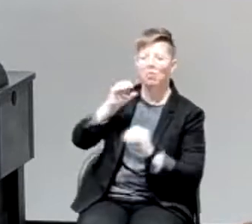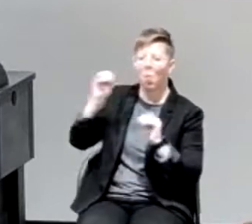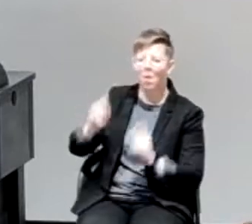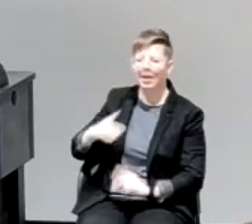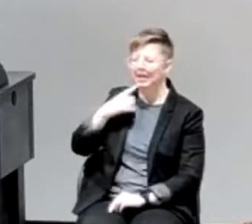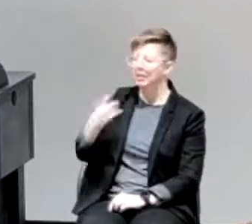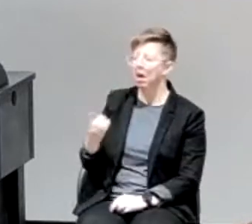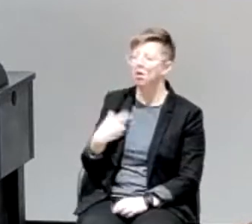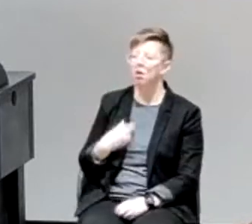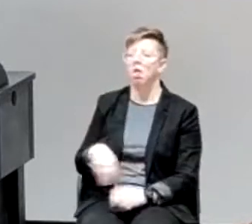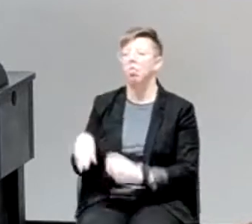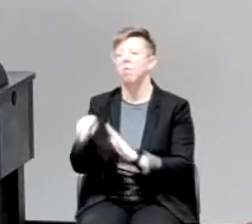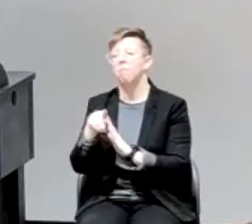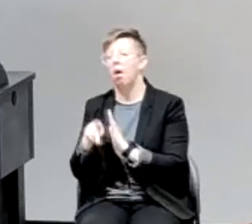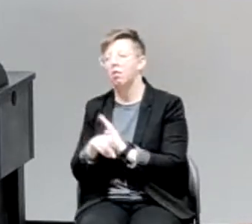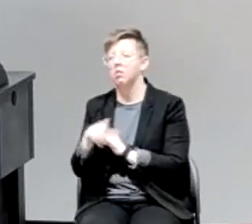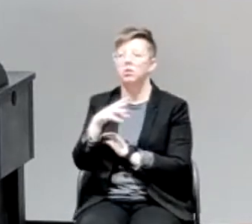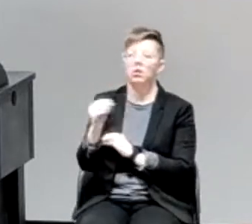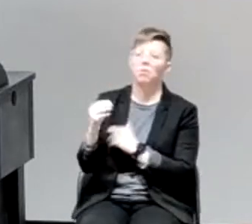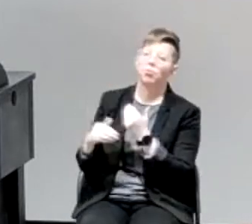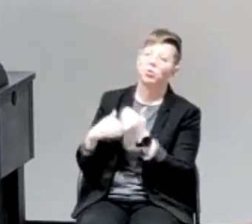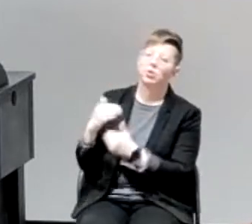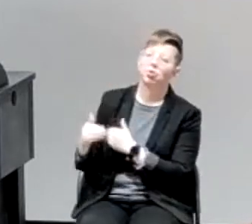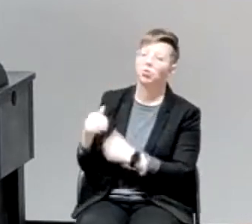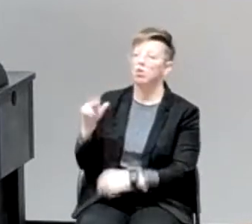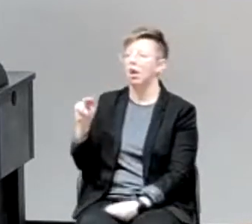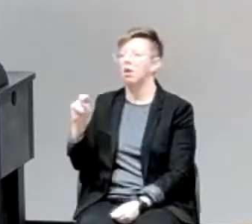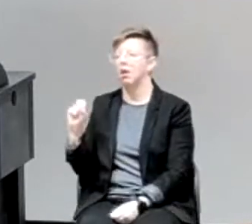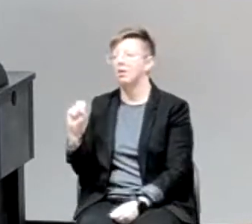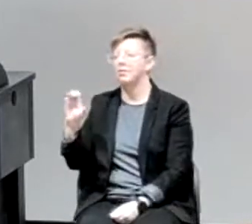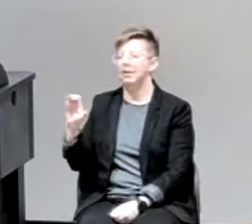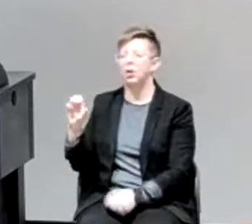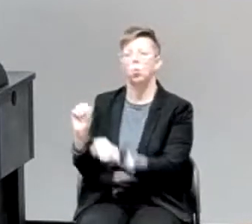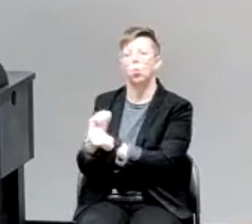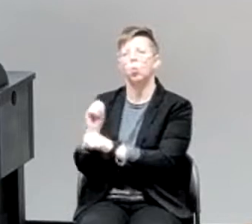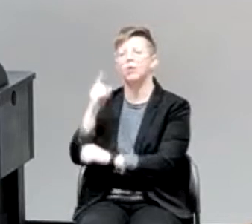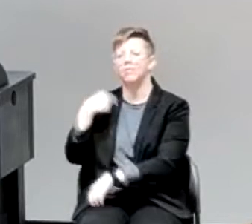biquitous potential in that human being that has always been there and never seen.